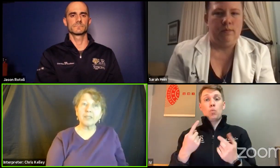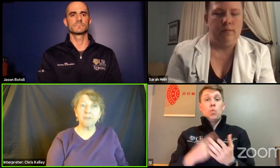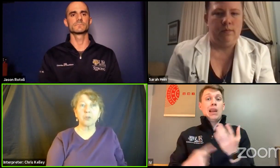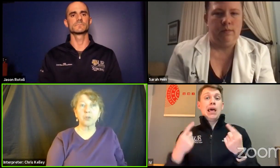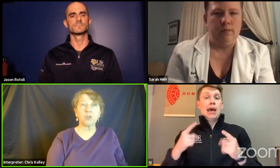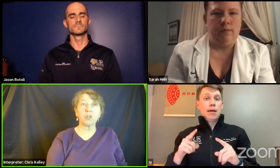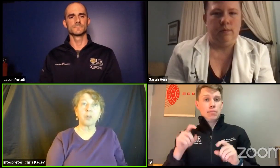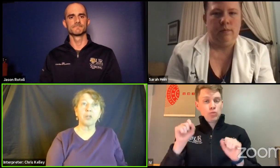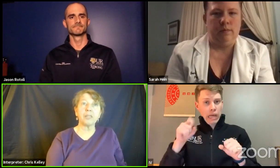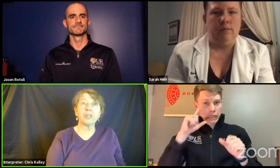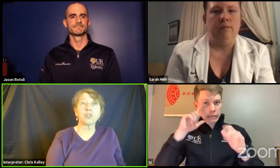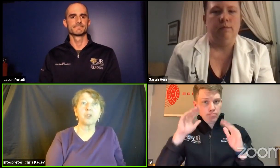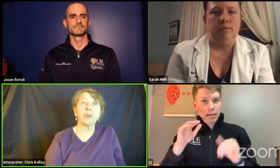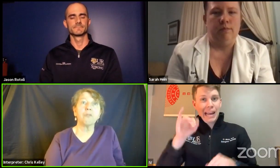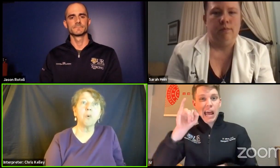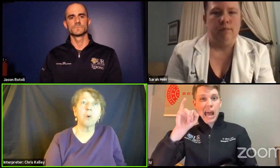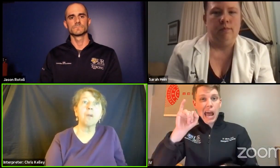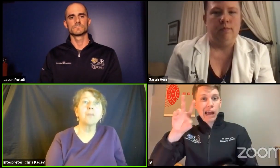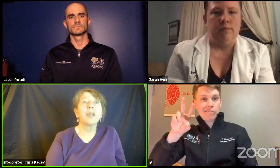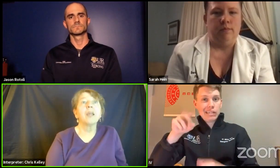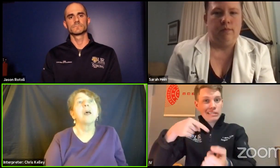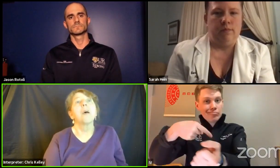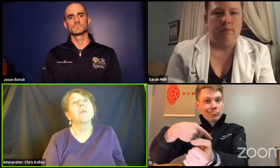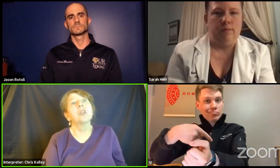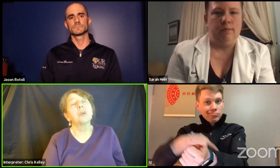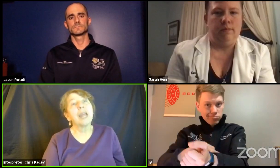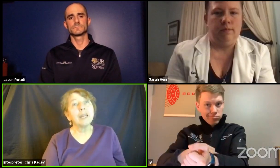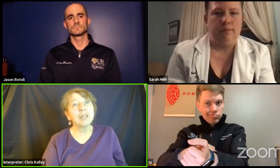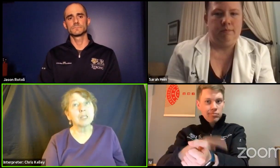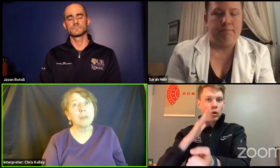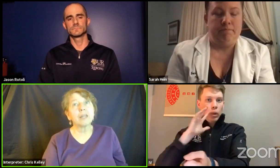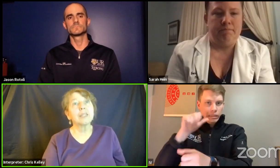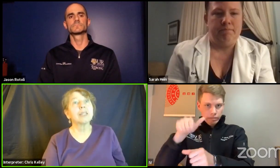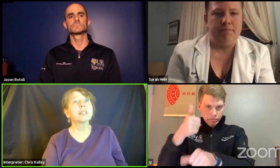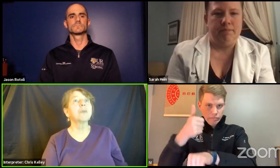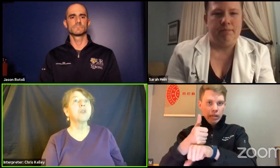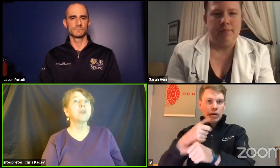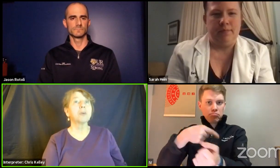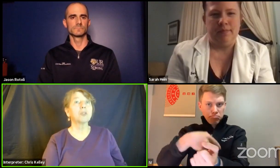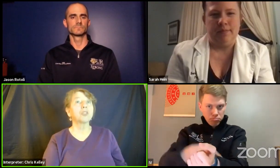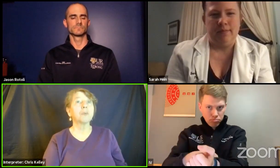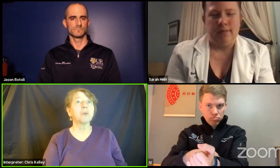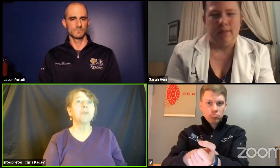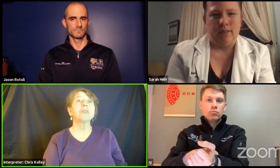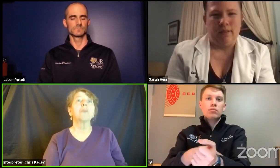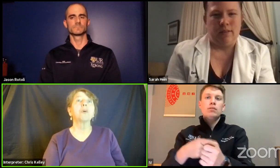be something that requires a surgery. There could bhe some other